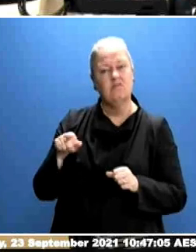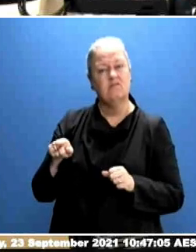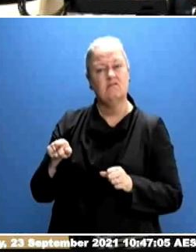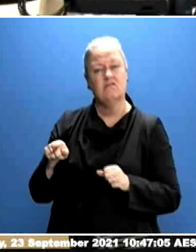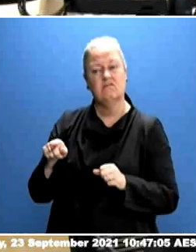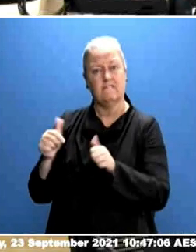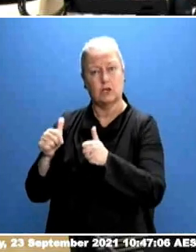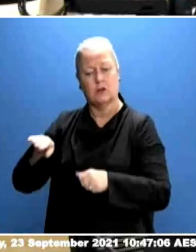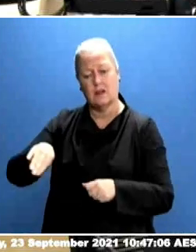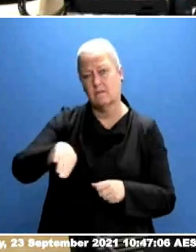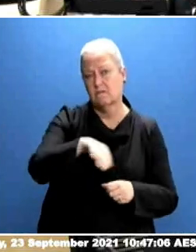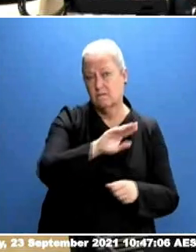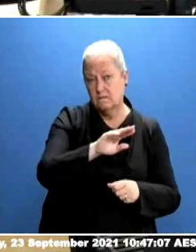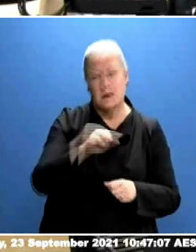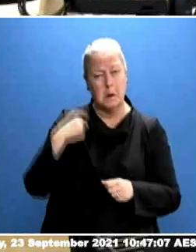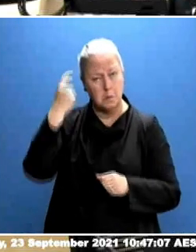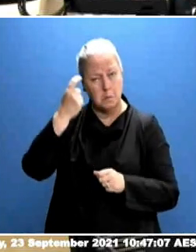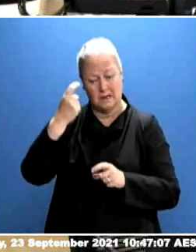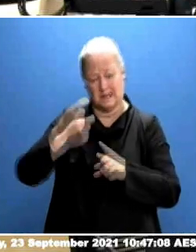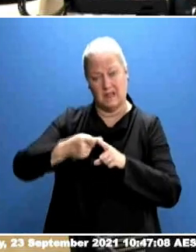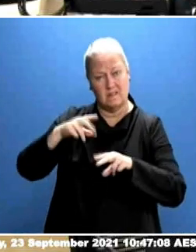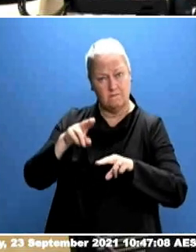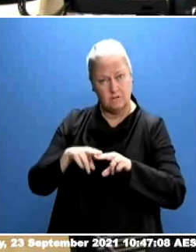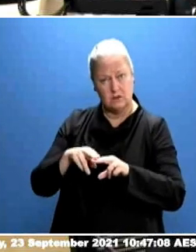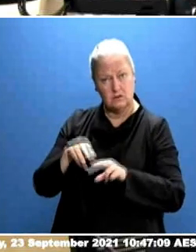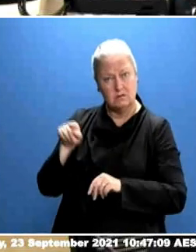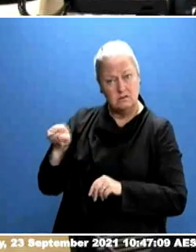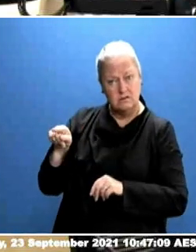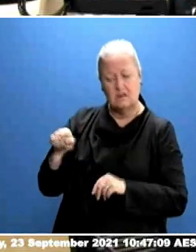does Kath French provide an exit recommendation